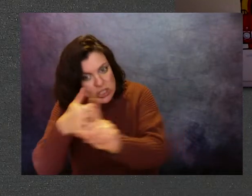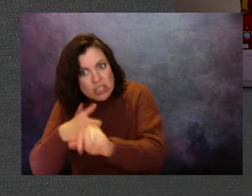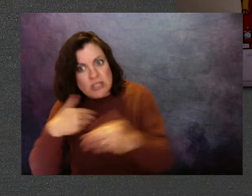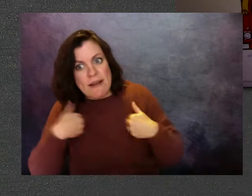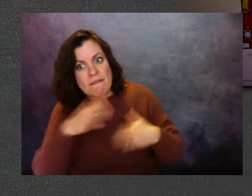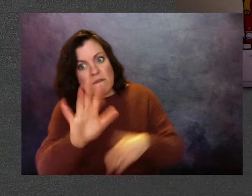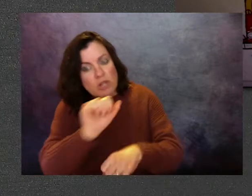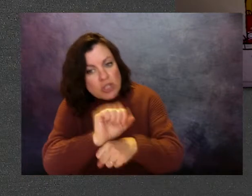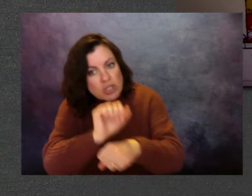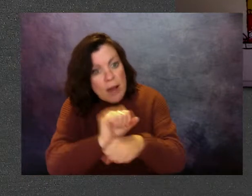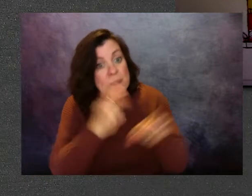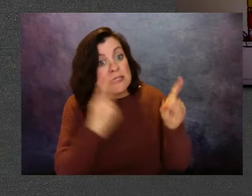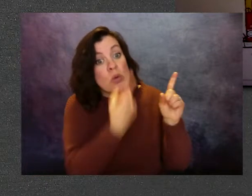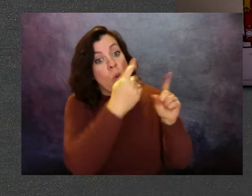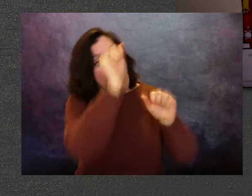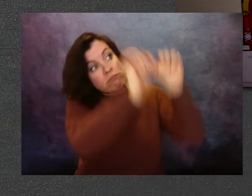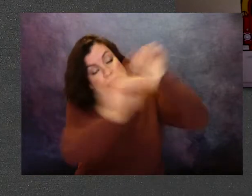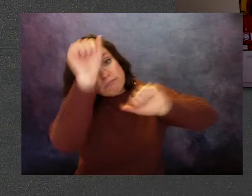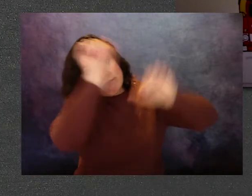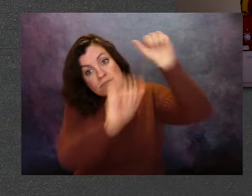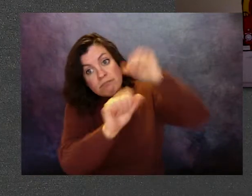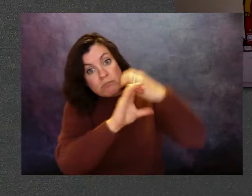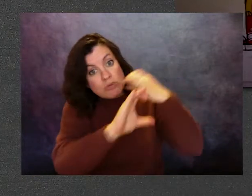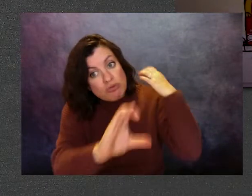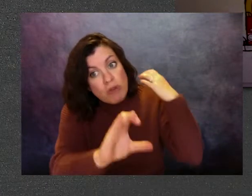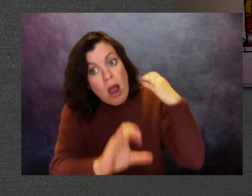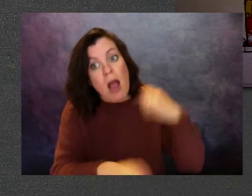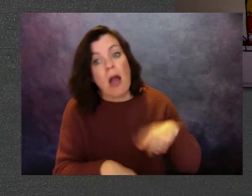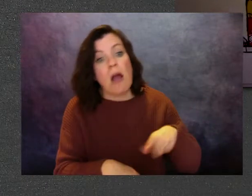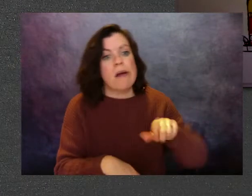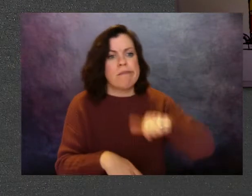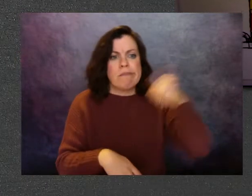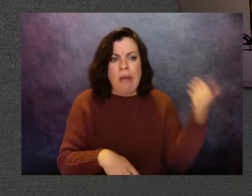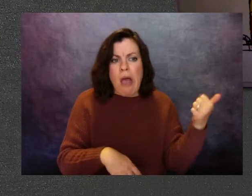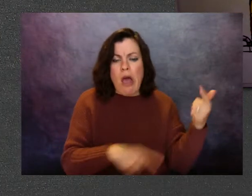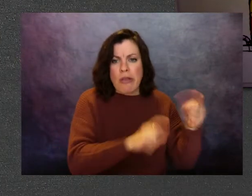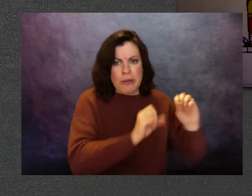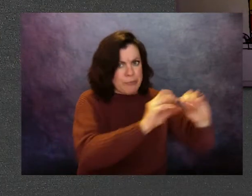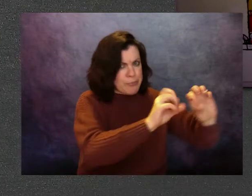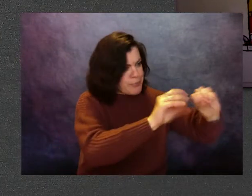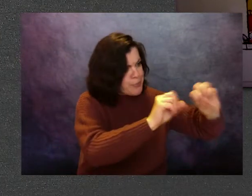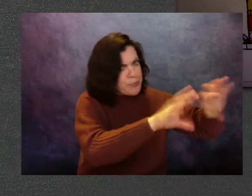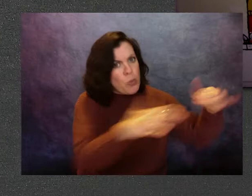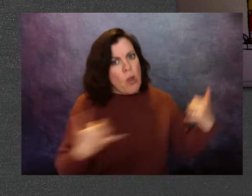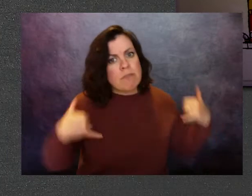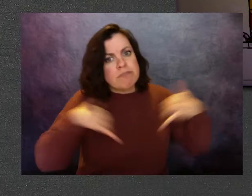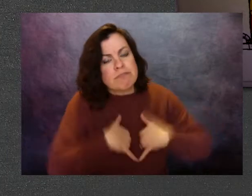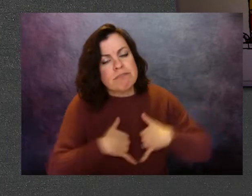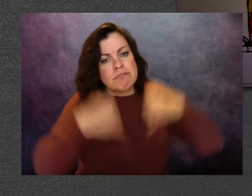Do you see that person? Friends? Oooh I see someone else putting away their uniform